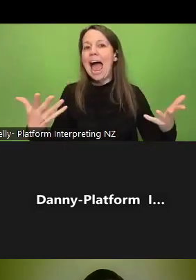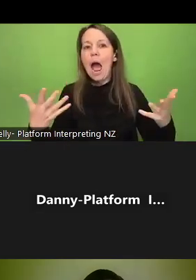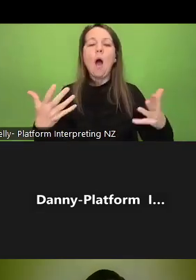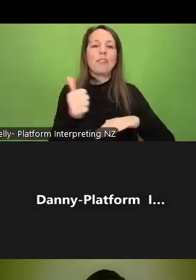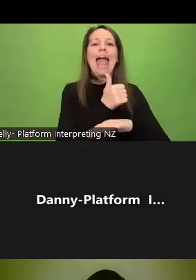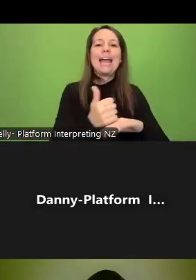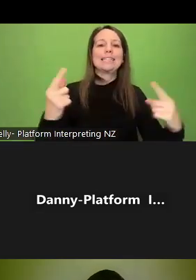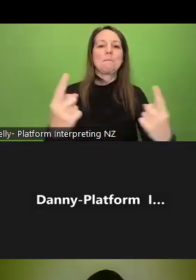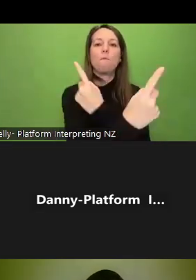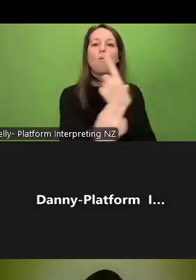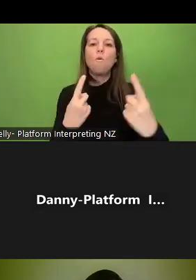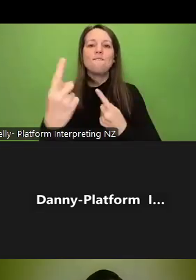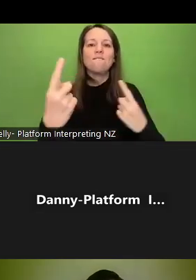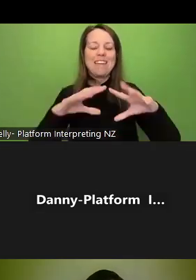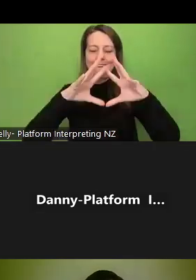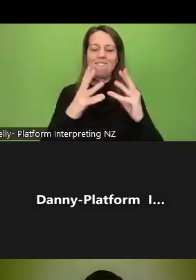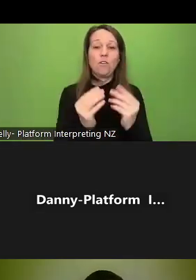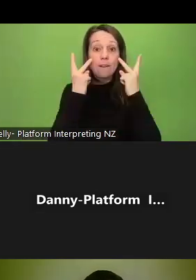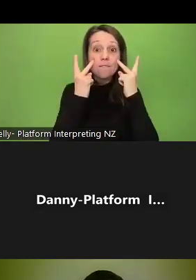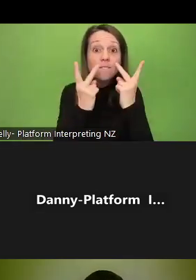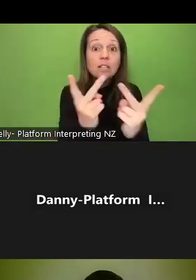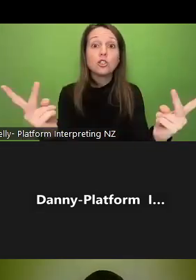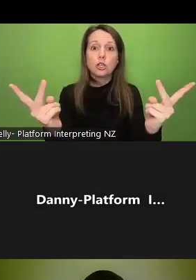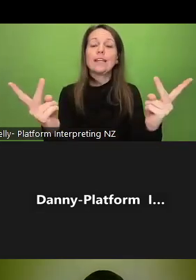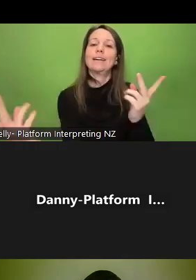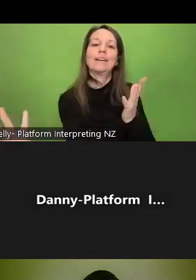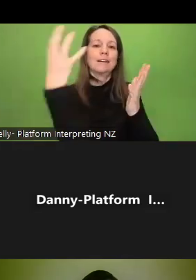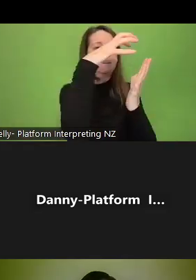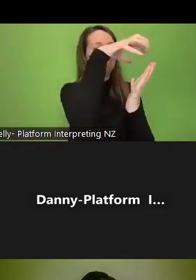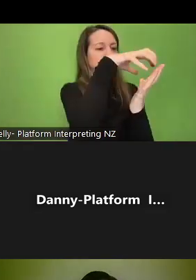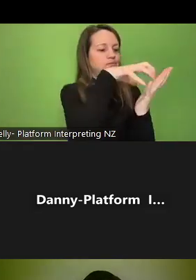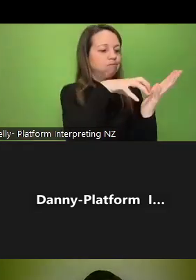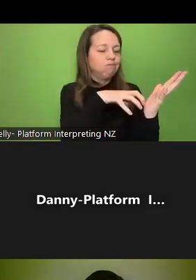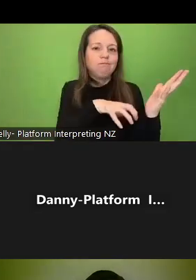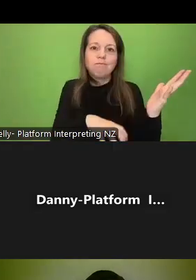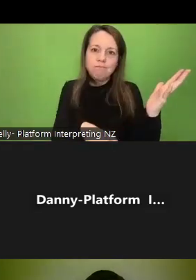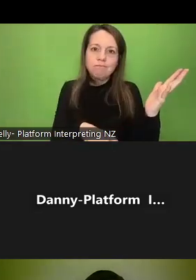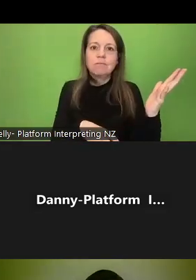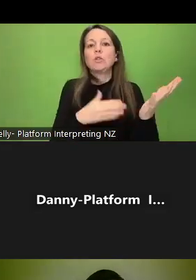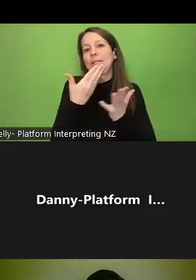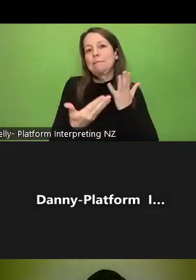All of the visual things, and they can be provided to audience members before the show begins. So,